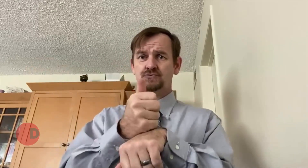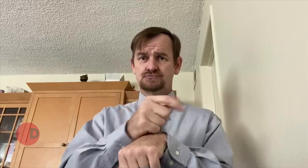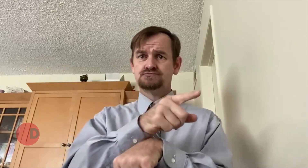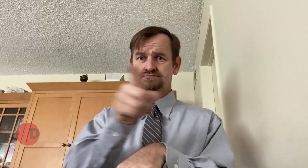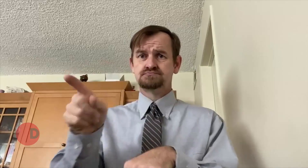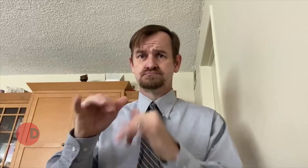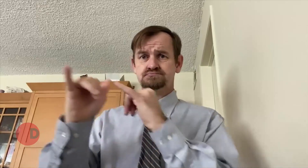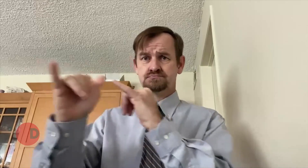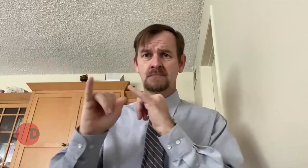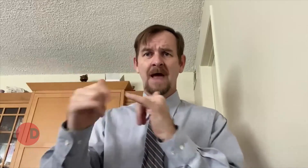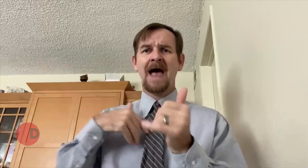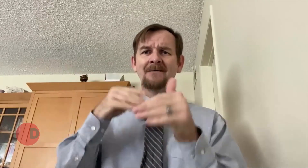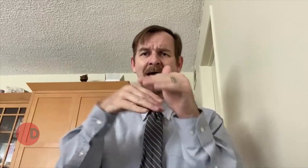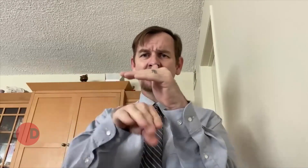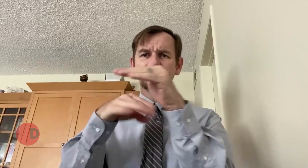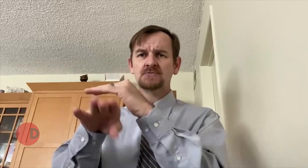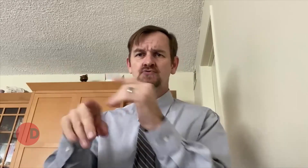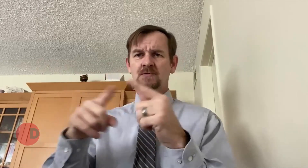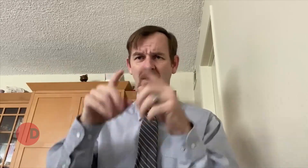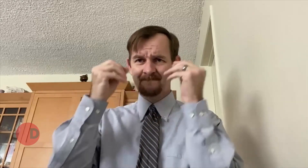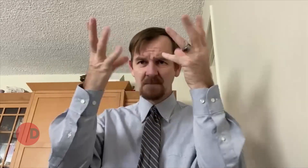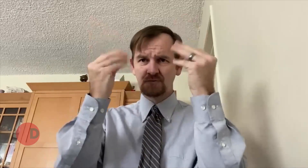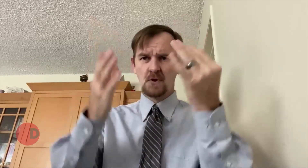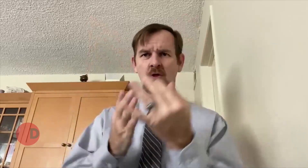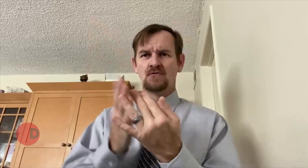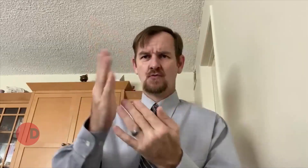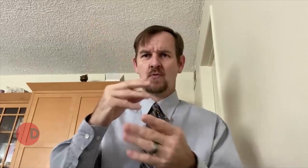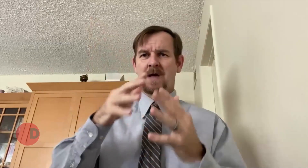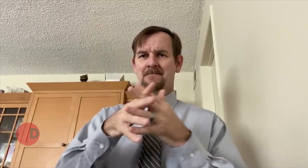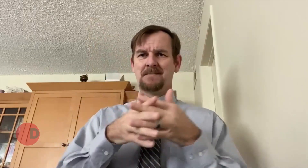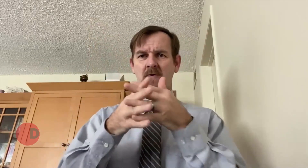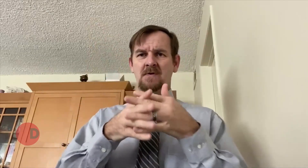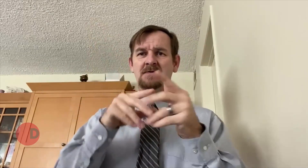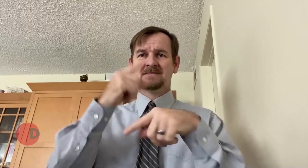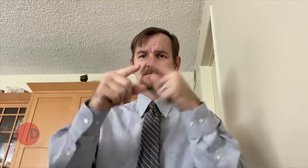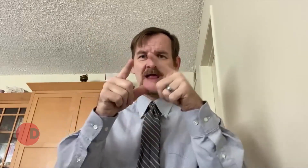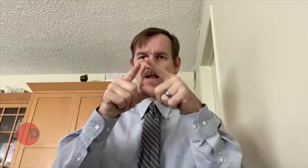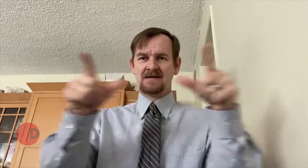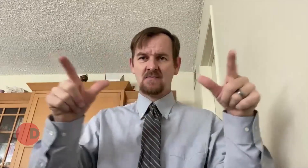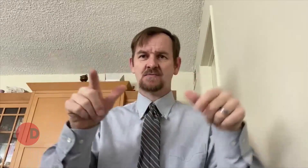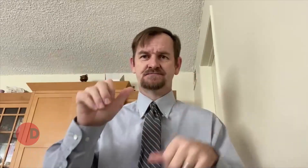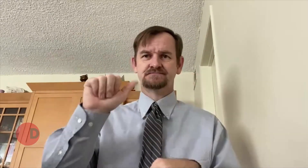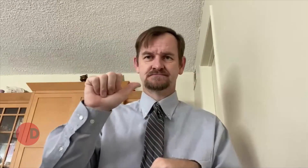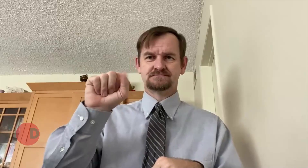information through American Sign Language, ASL.